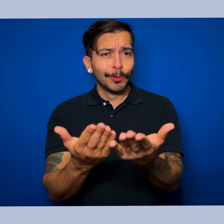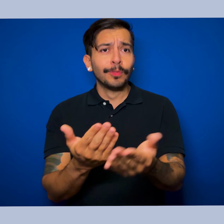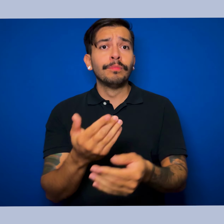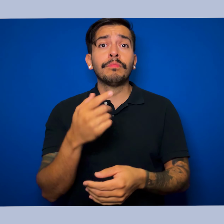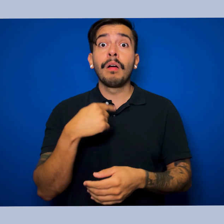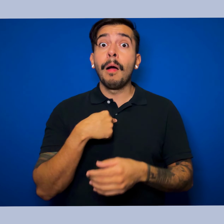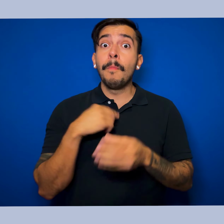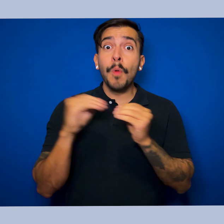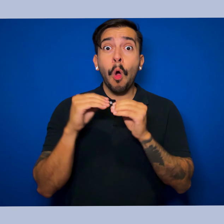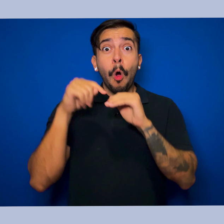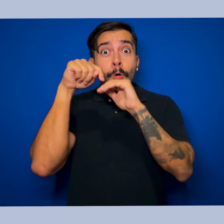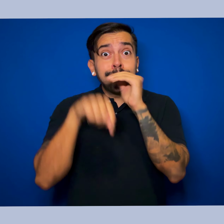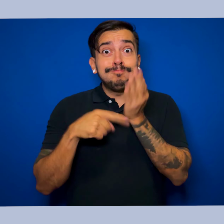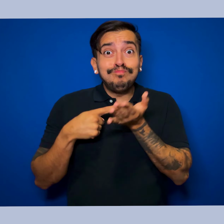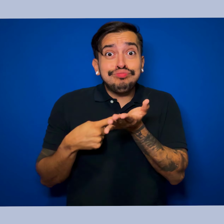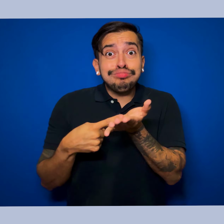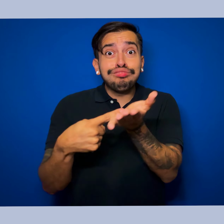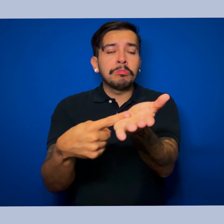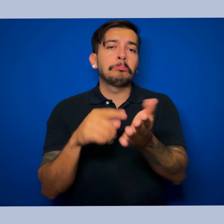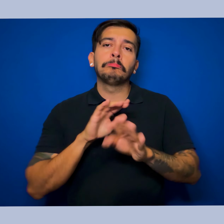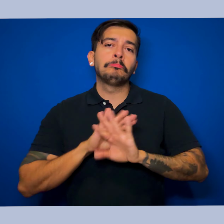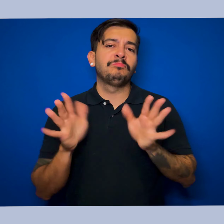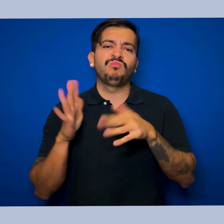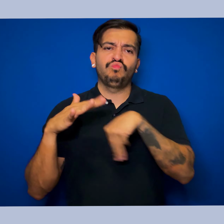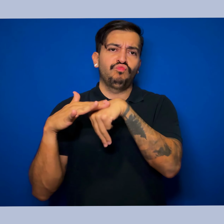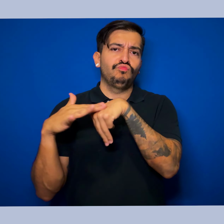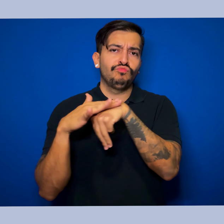But I don't plan to reveal more than what I've just told you.